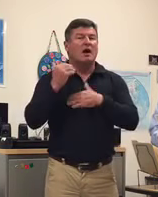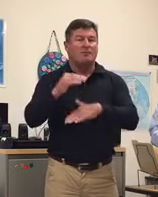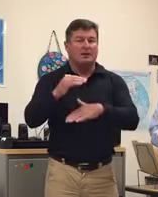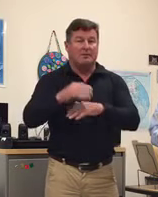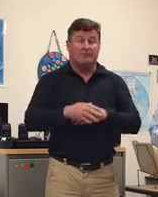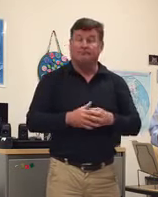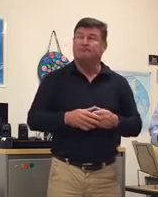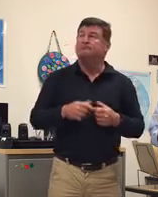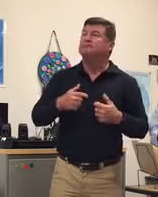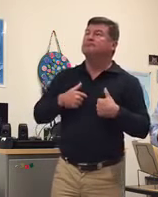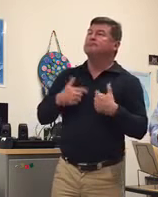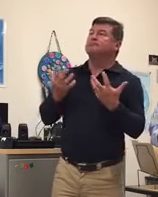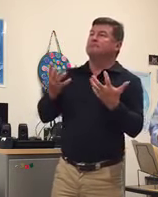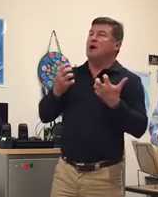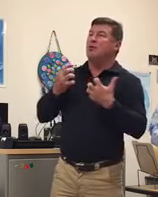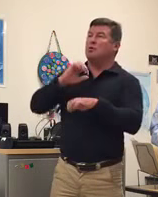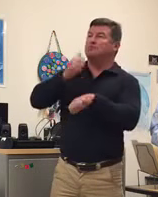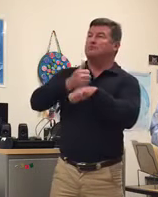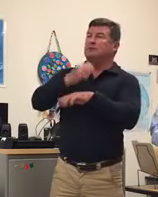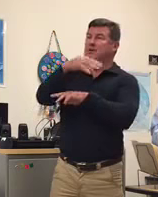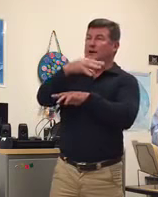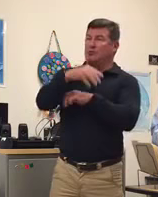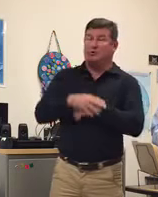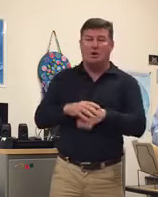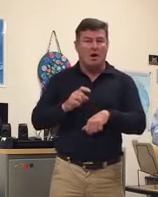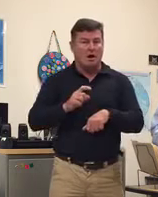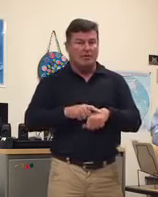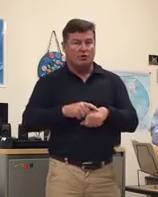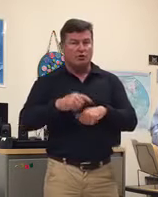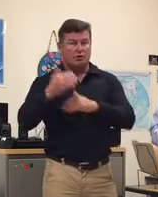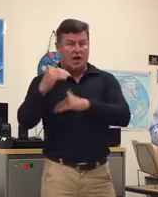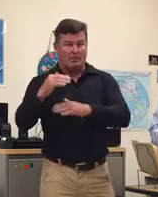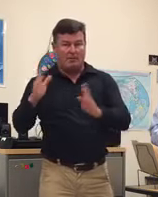run about what happens next by the school district or the charter school.